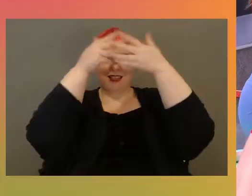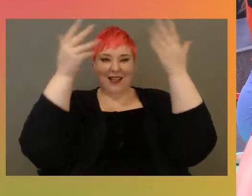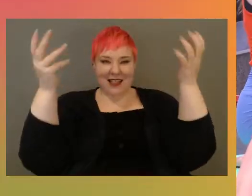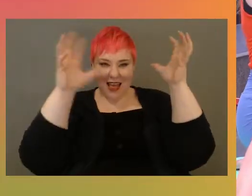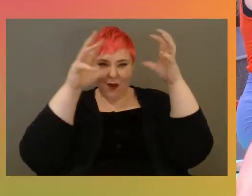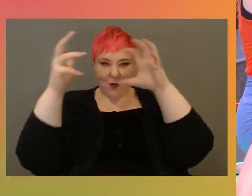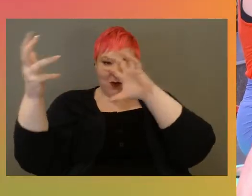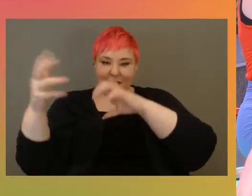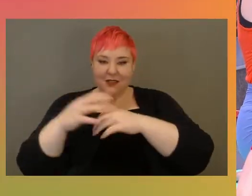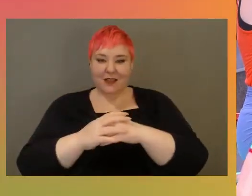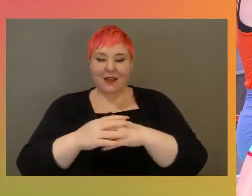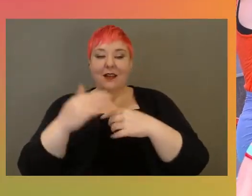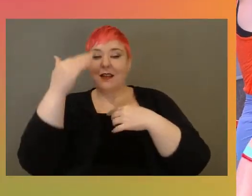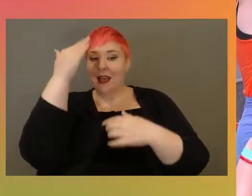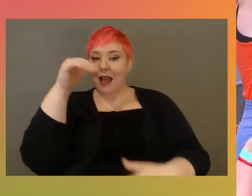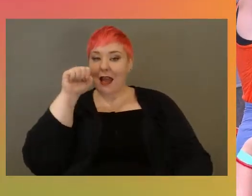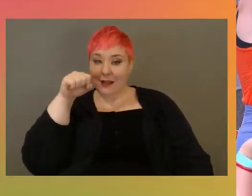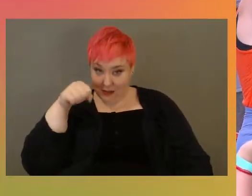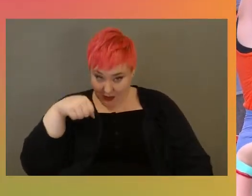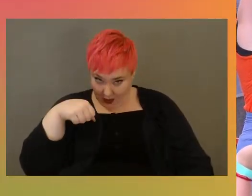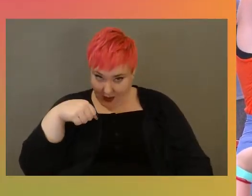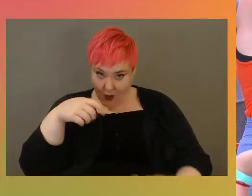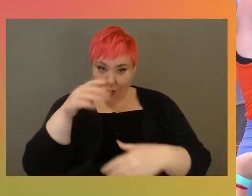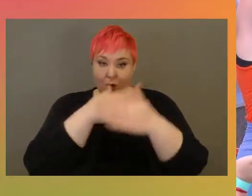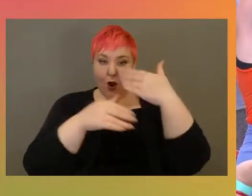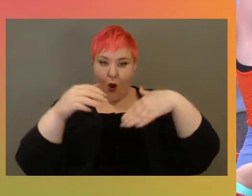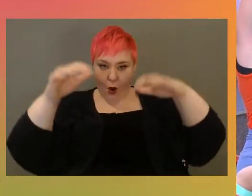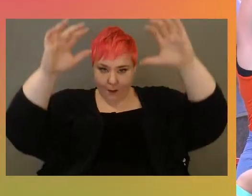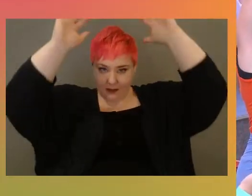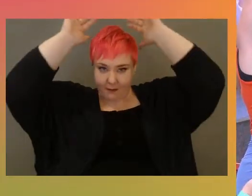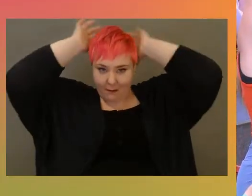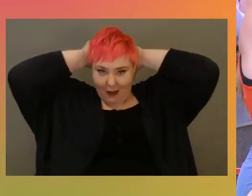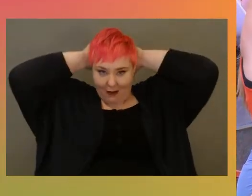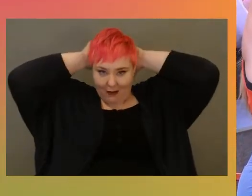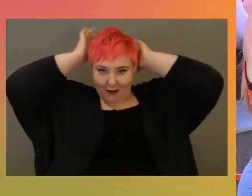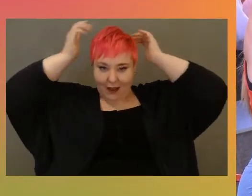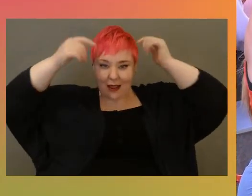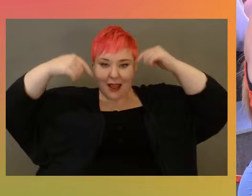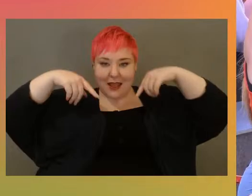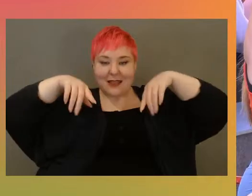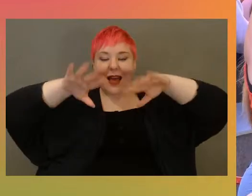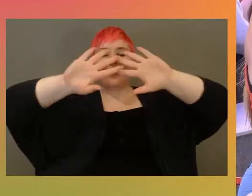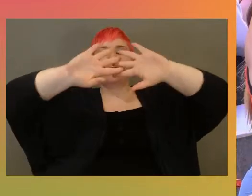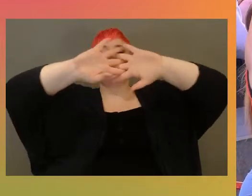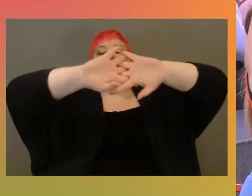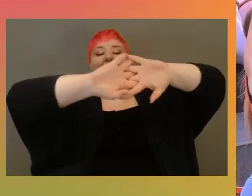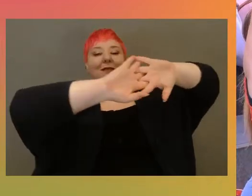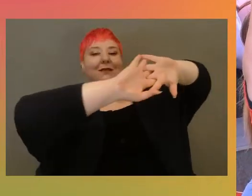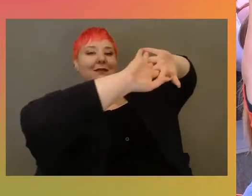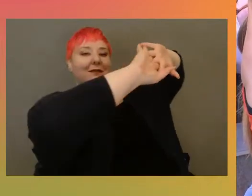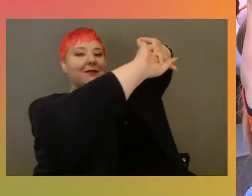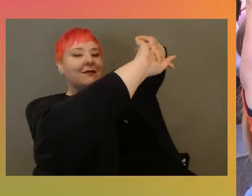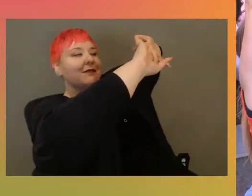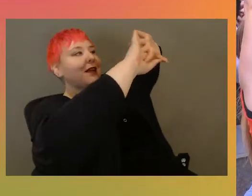STAMP YOUR IMPRINT INTO THE CLOUD.